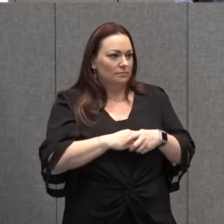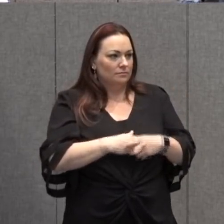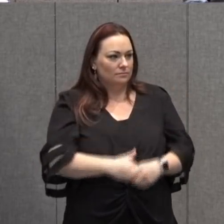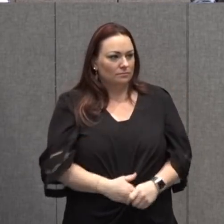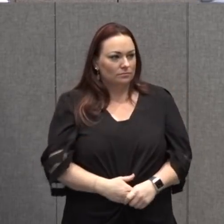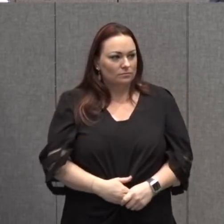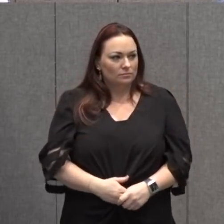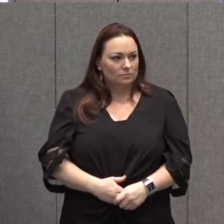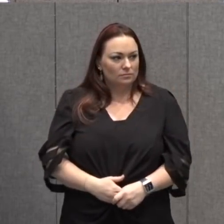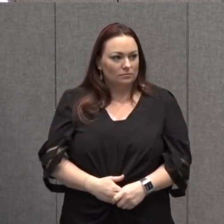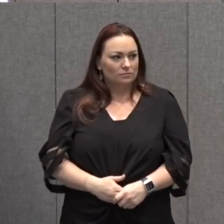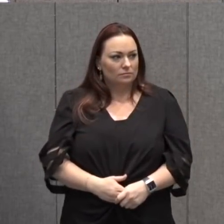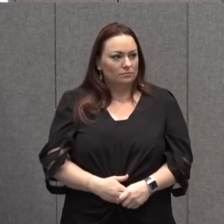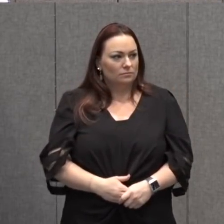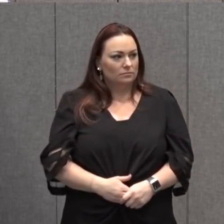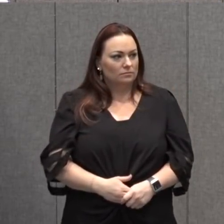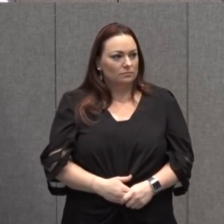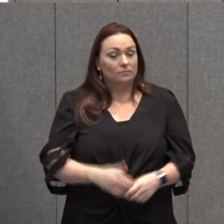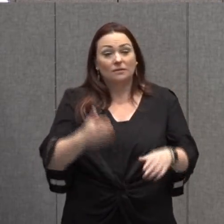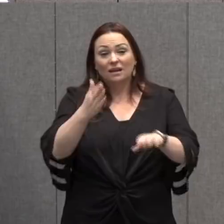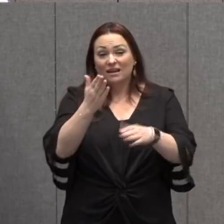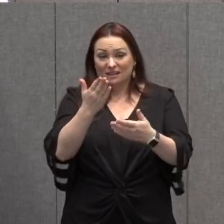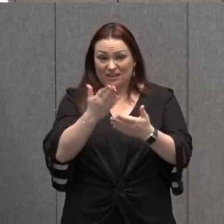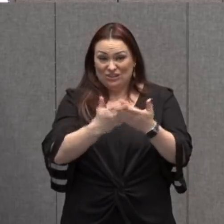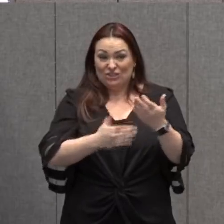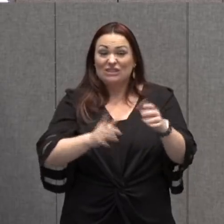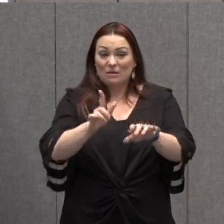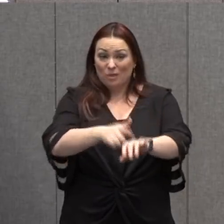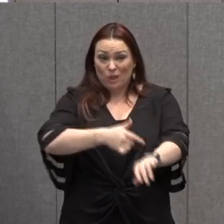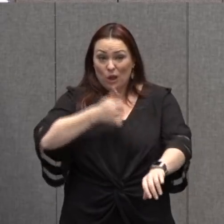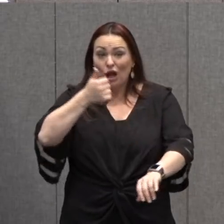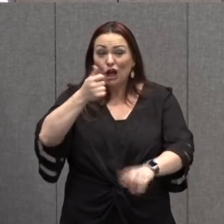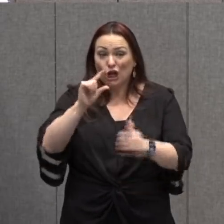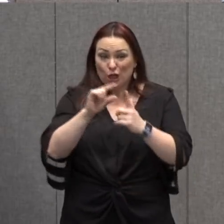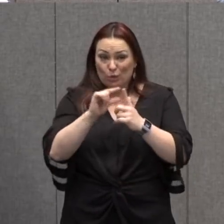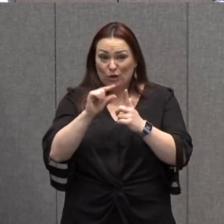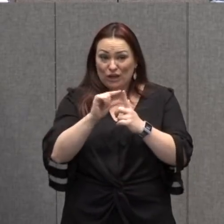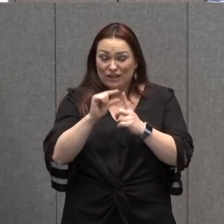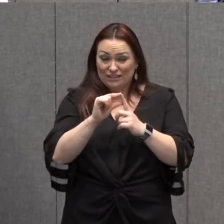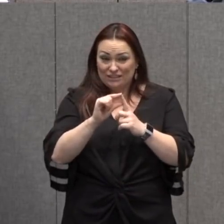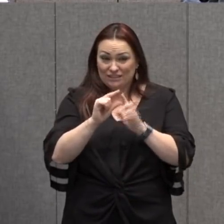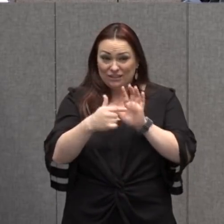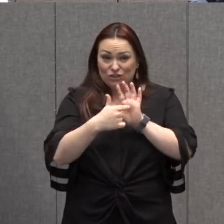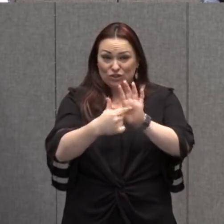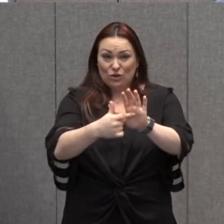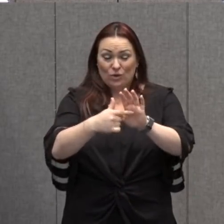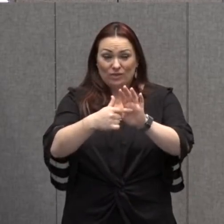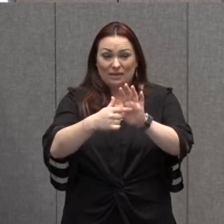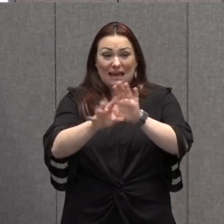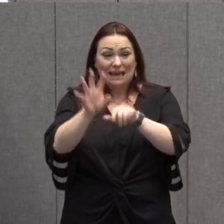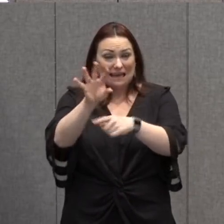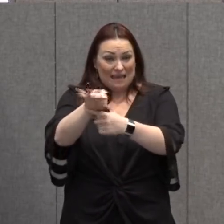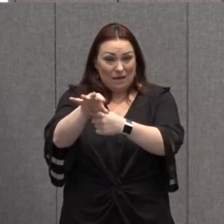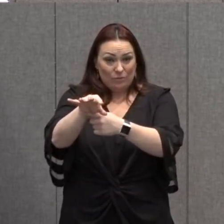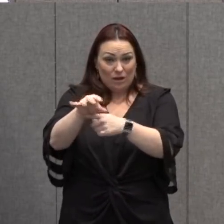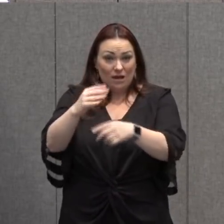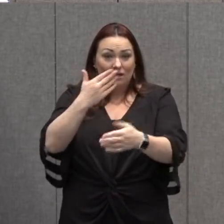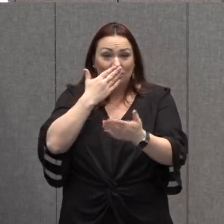Oo, these are some longer words. Okay, show the camera. And this is good practice for everyone